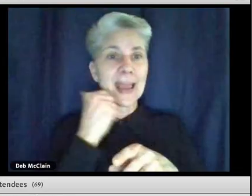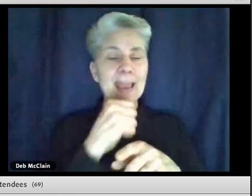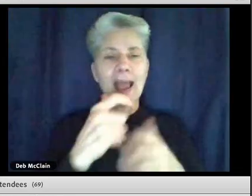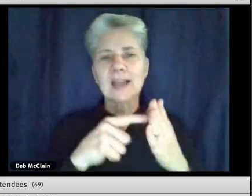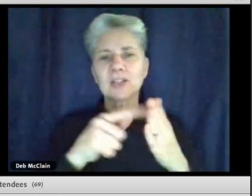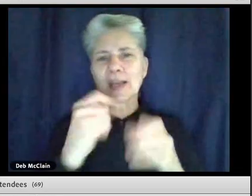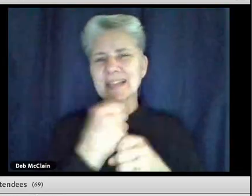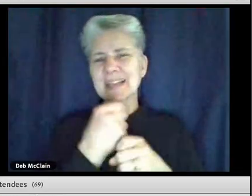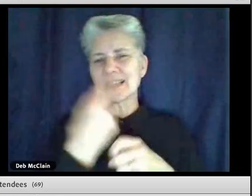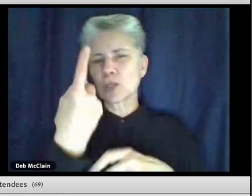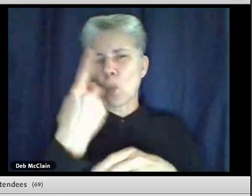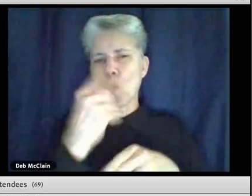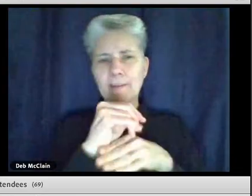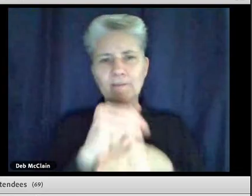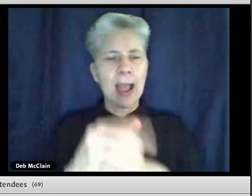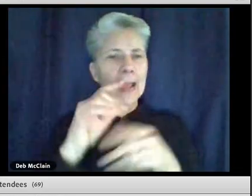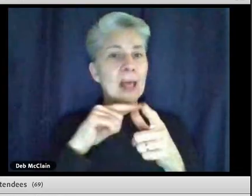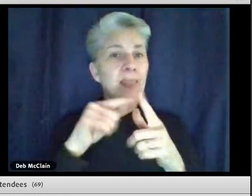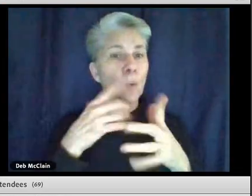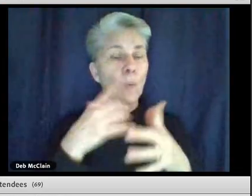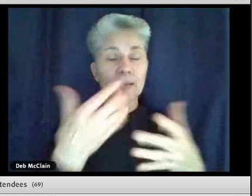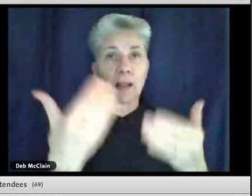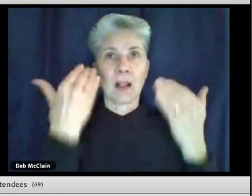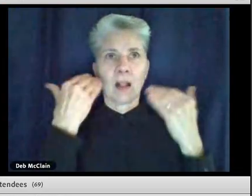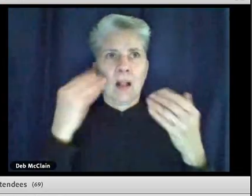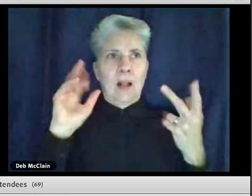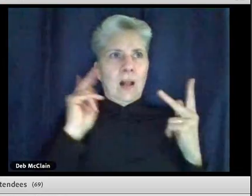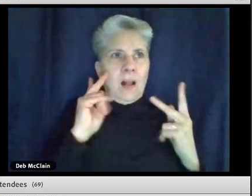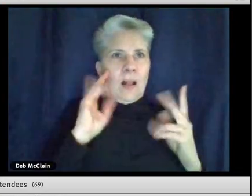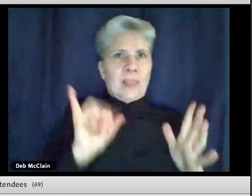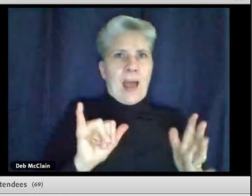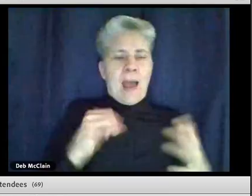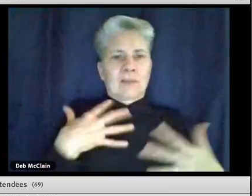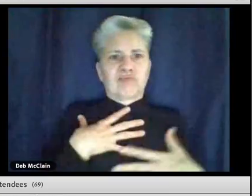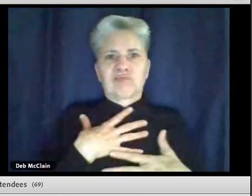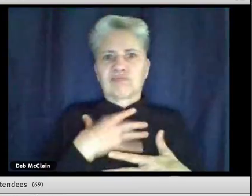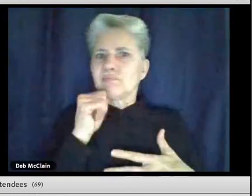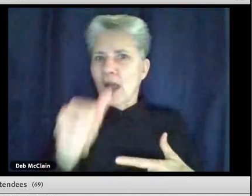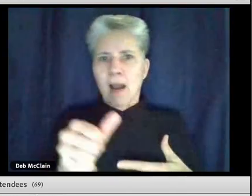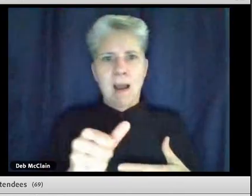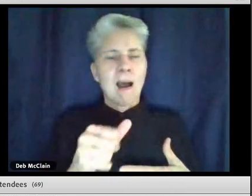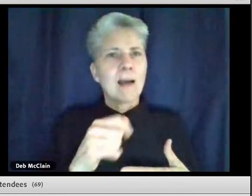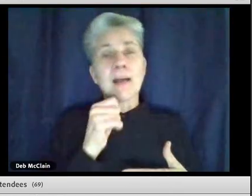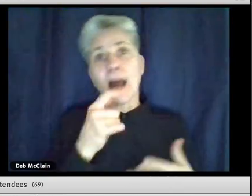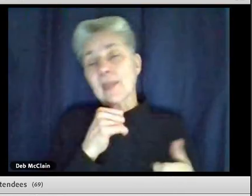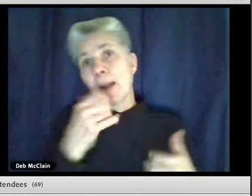I look at newsletters and things once a day. I check the stats once a night, and that way it doesn't make me feel